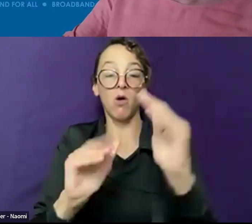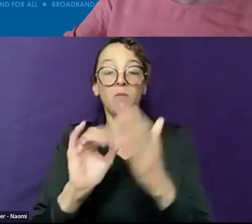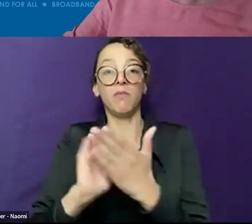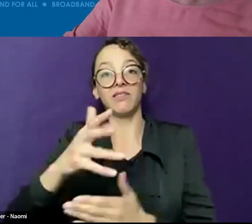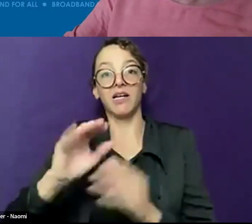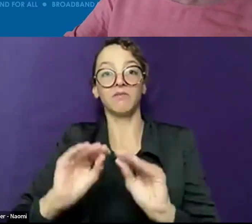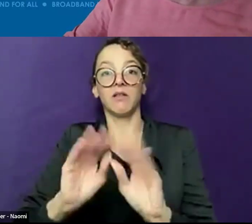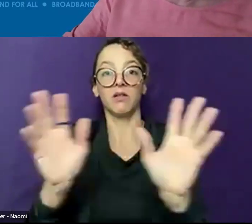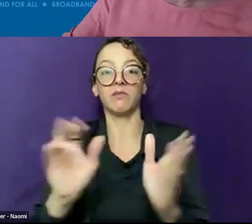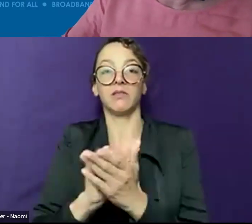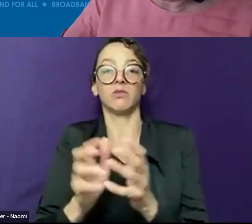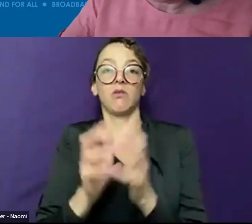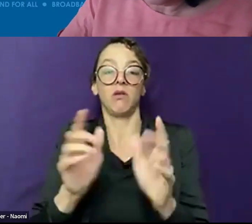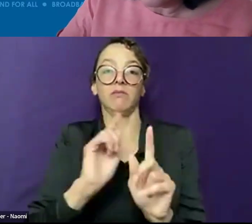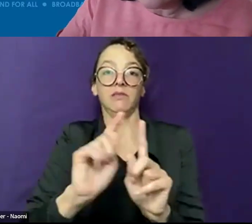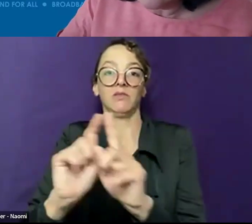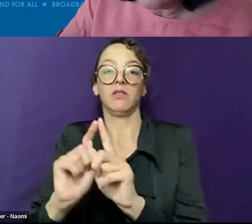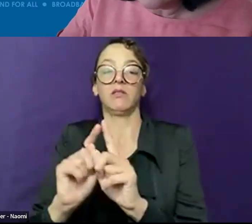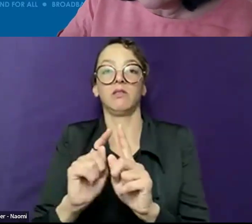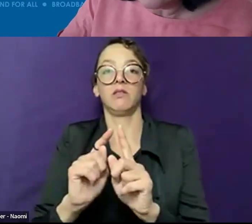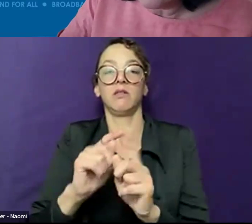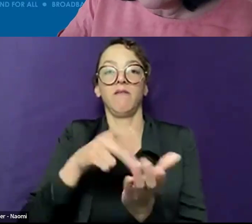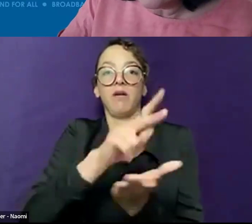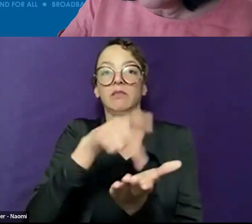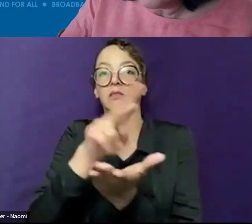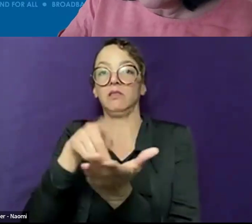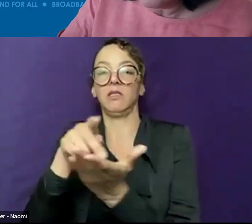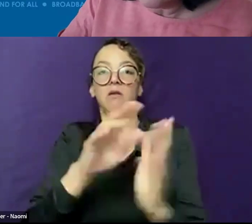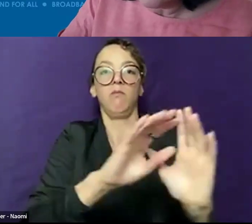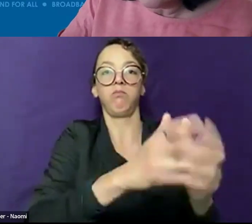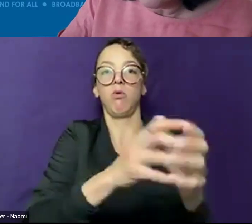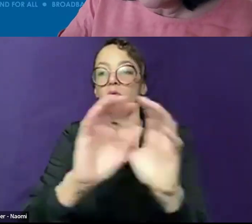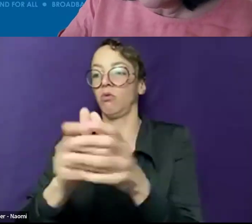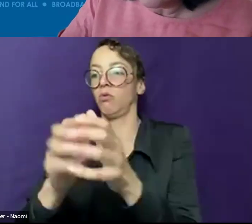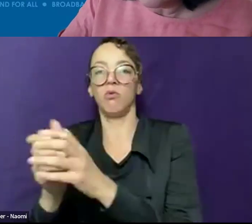that there's a lot of different funding pools out there. But on this one I think we've been working